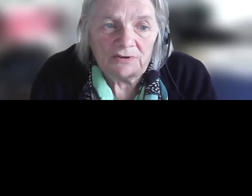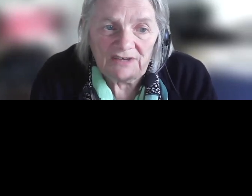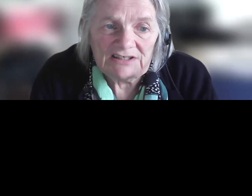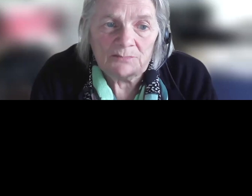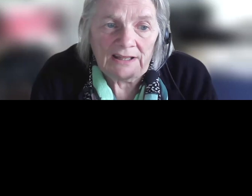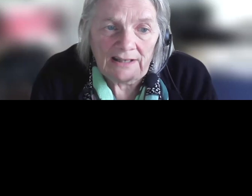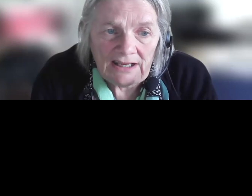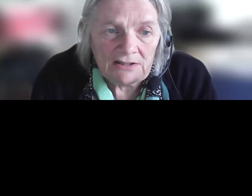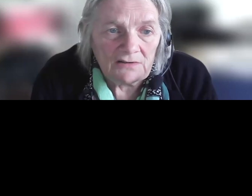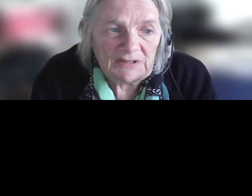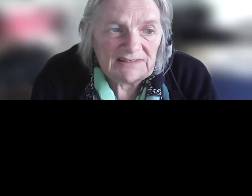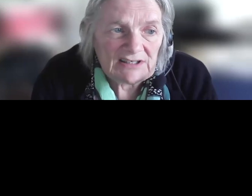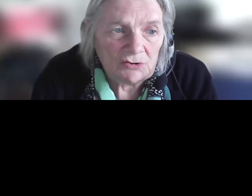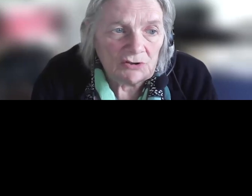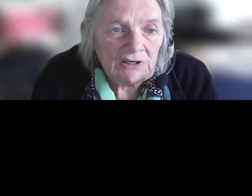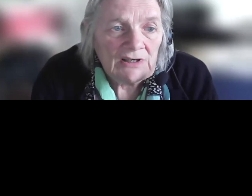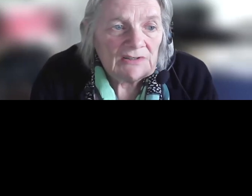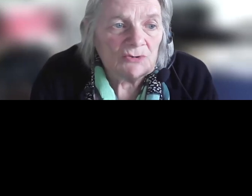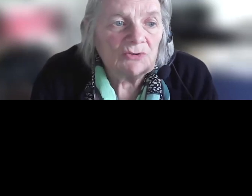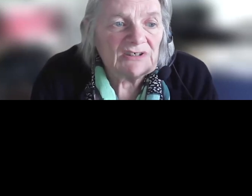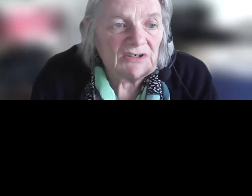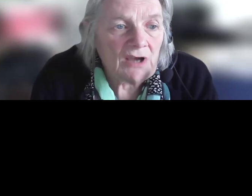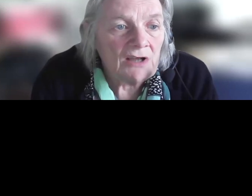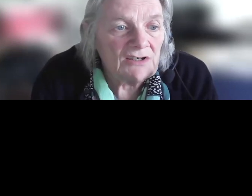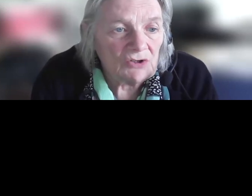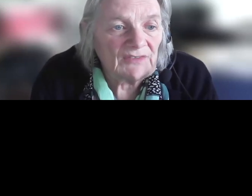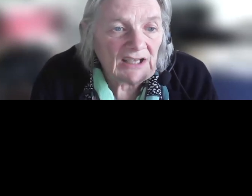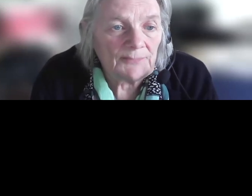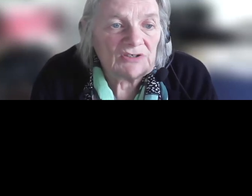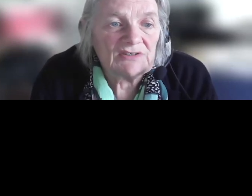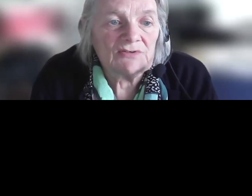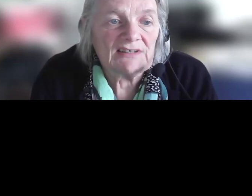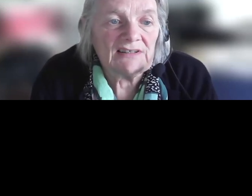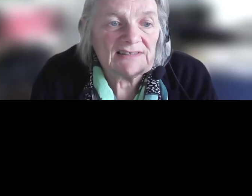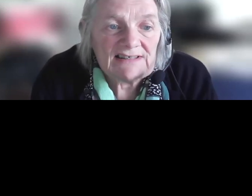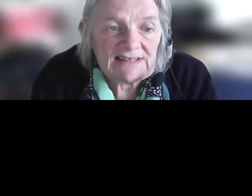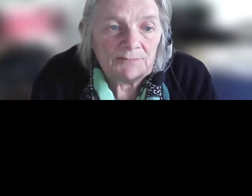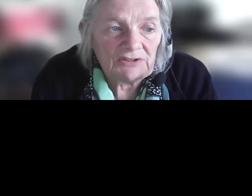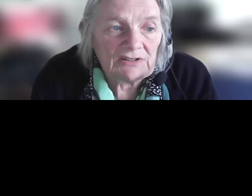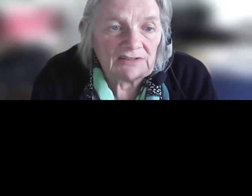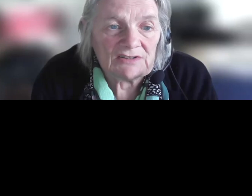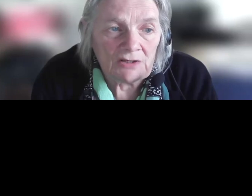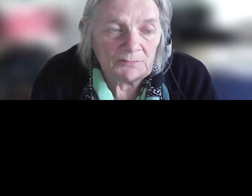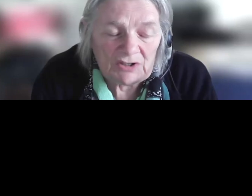provided by a lane of PCR so you can turn on and off the captions using the CC button at the bottom